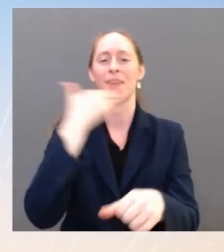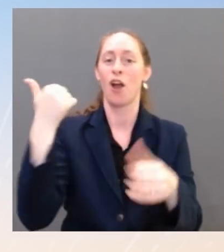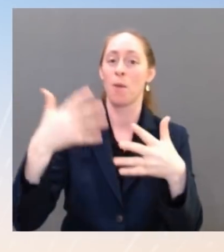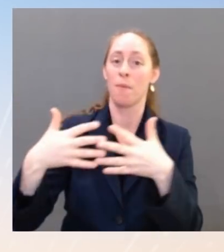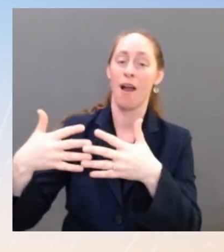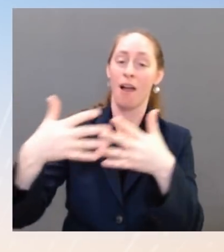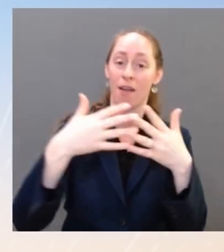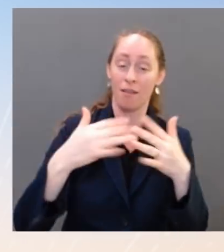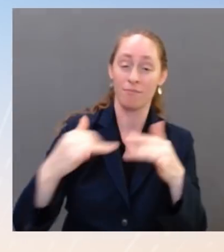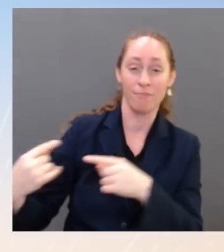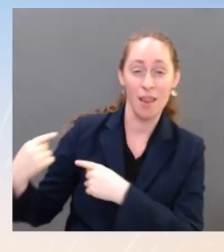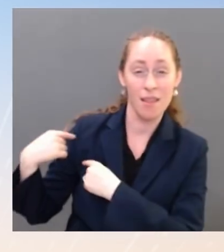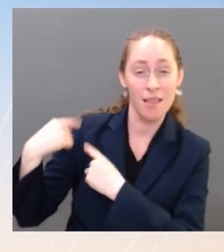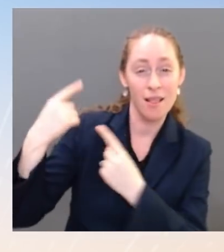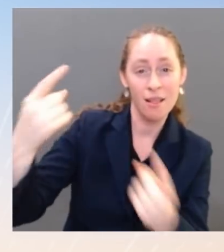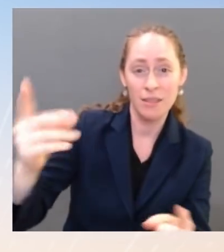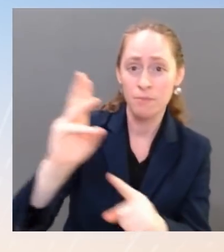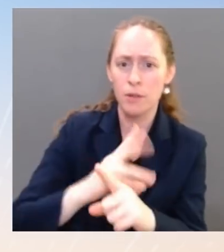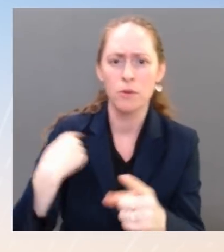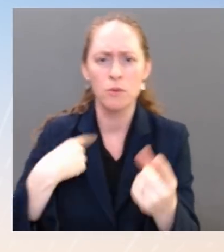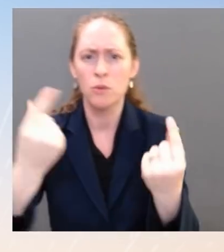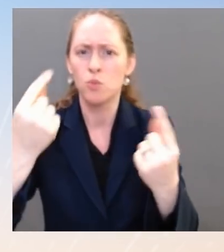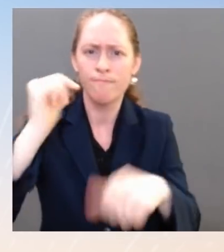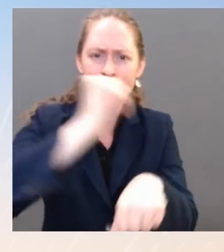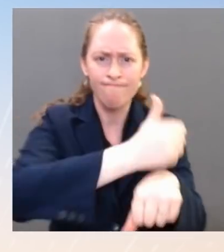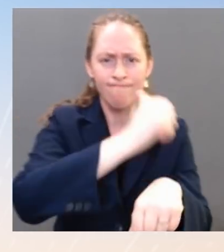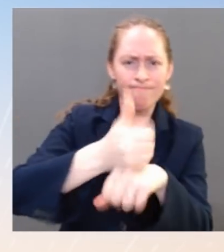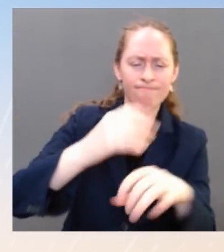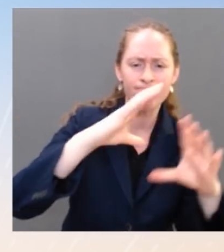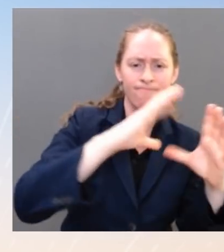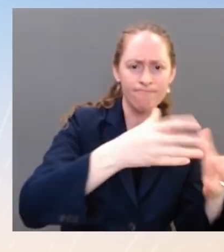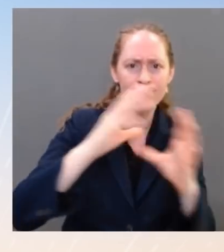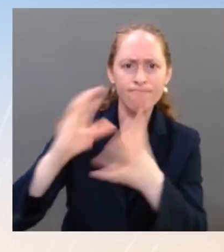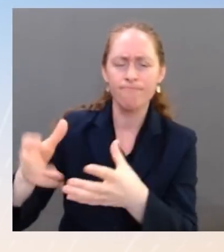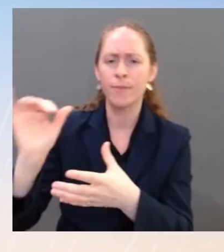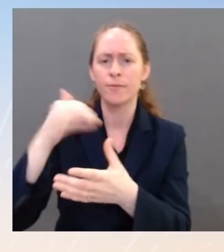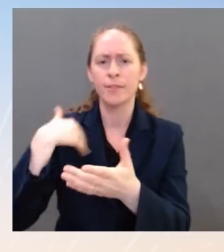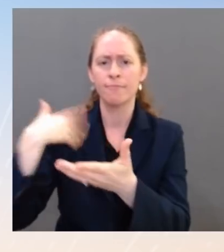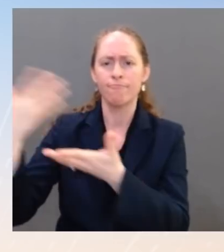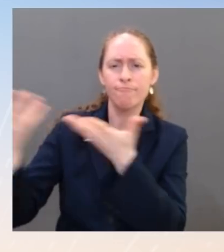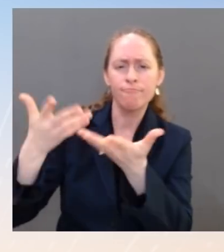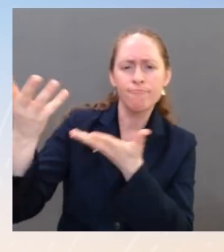And we have been holding ourselves accountable to the American people. And we have hit the ground running.